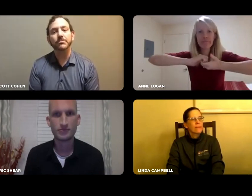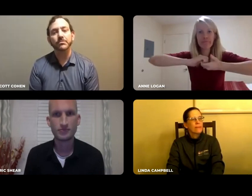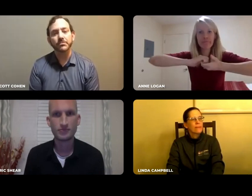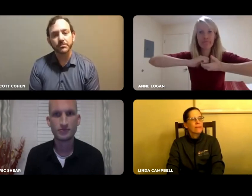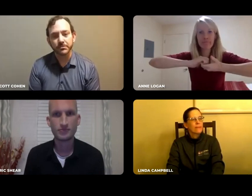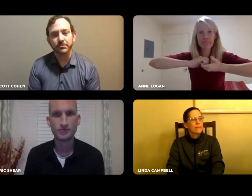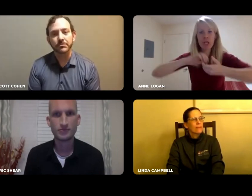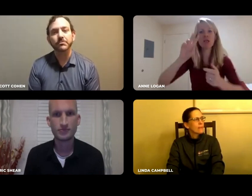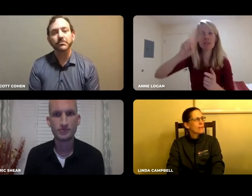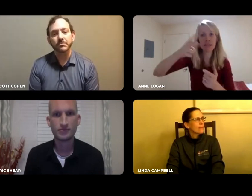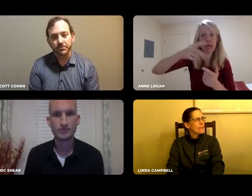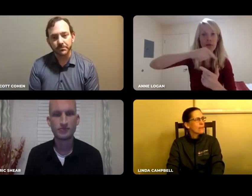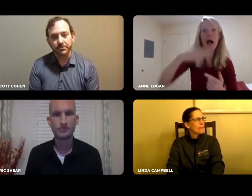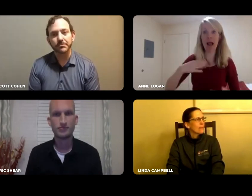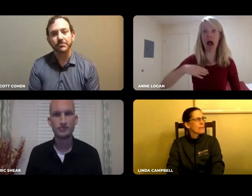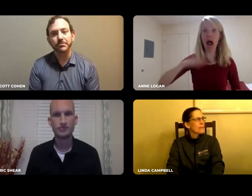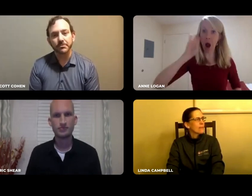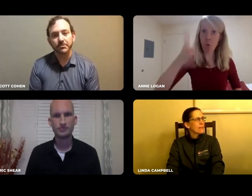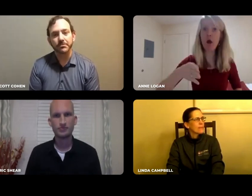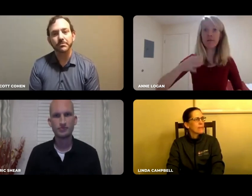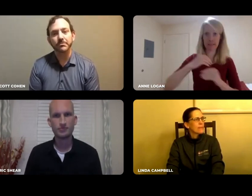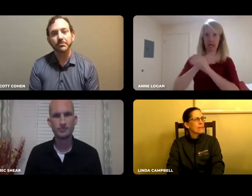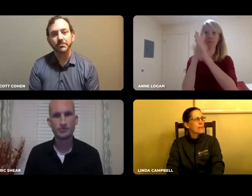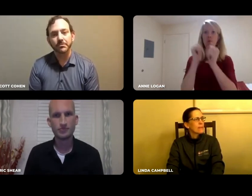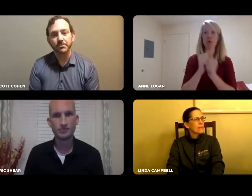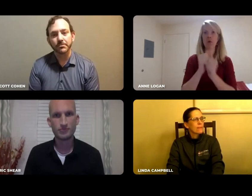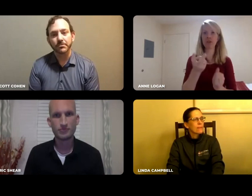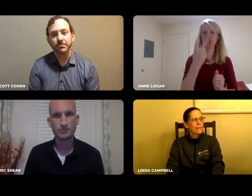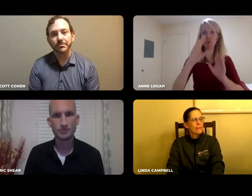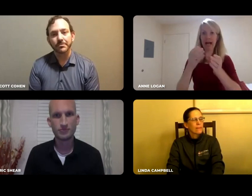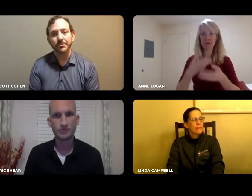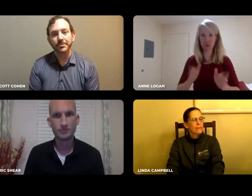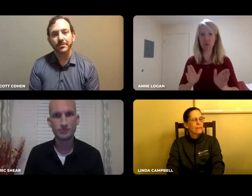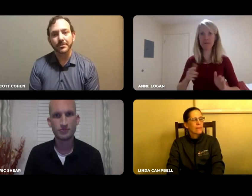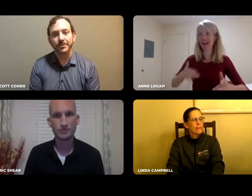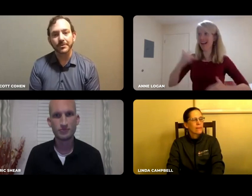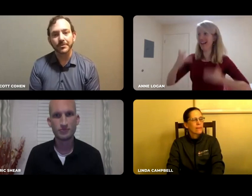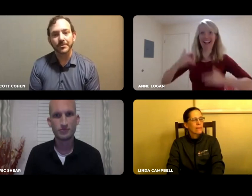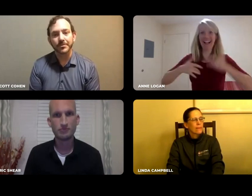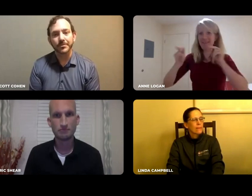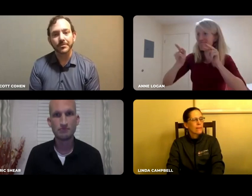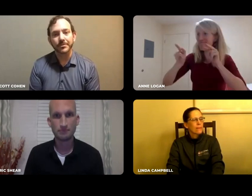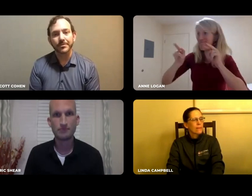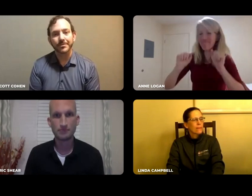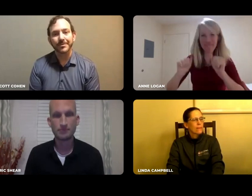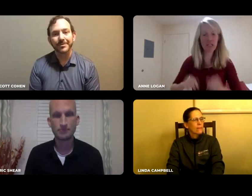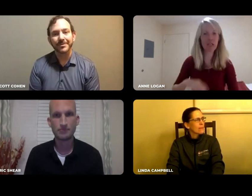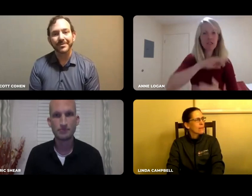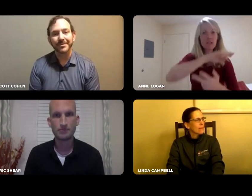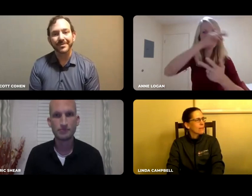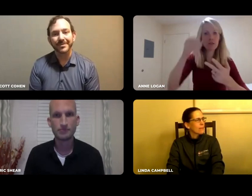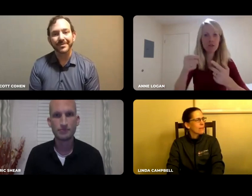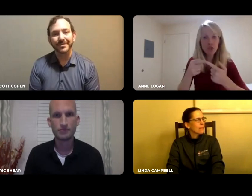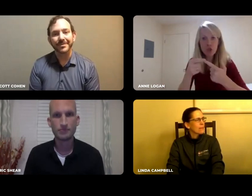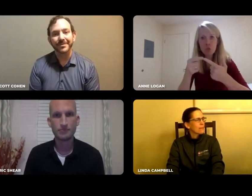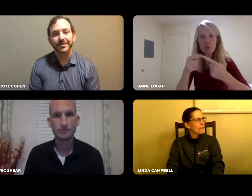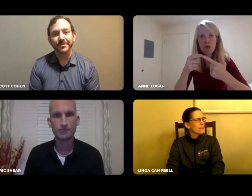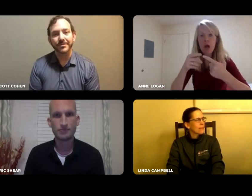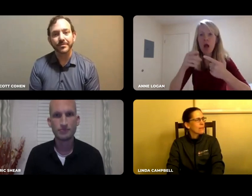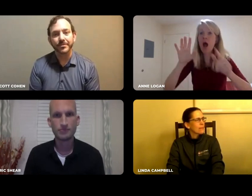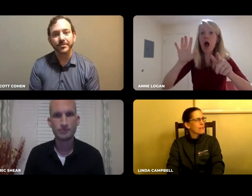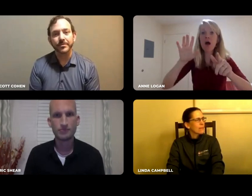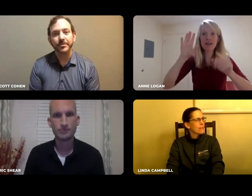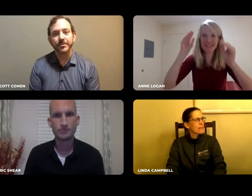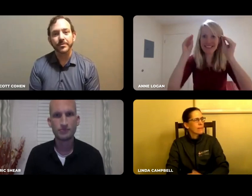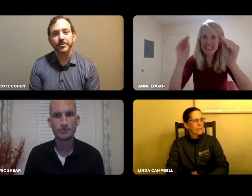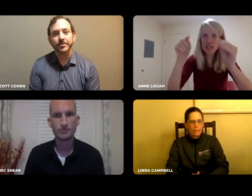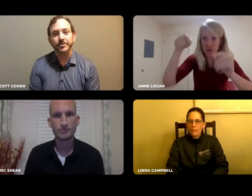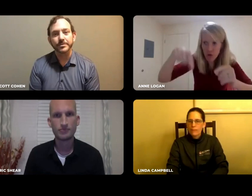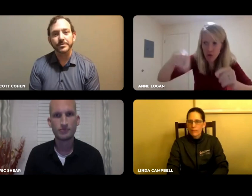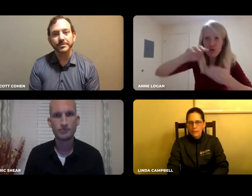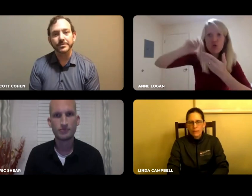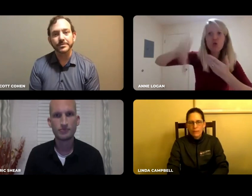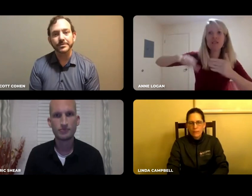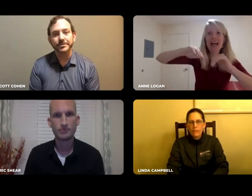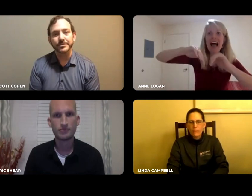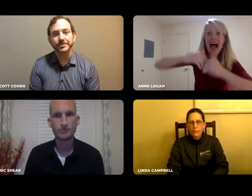Join scientists aroudn the world I'll Skype and teach students not to be afraid